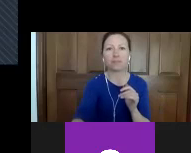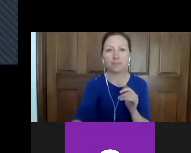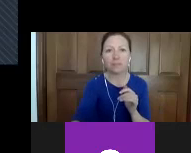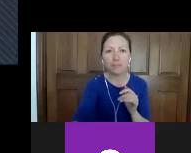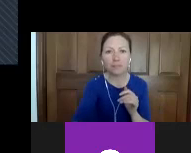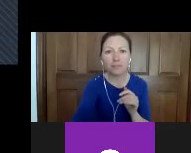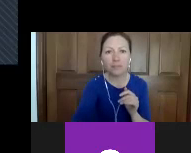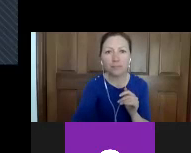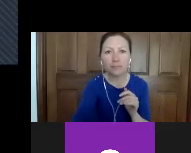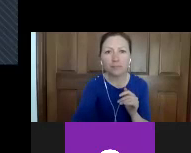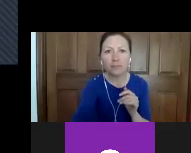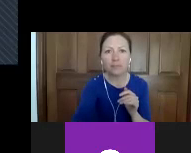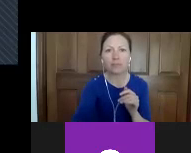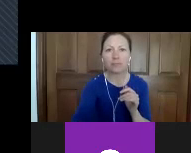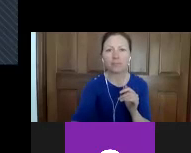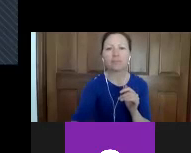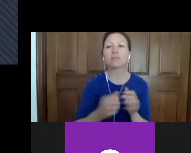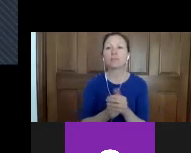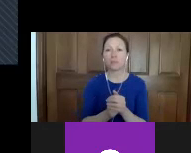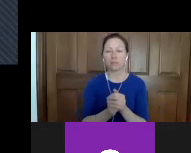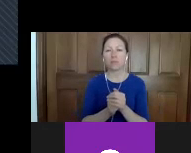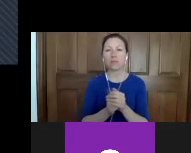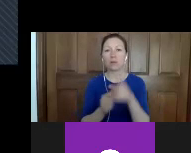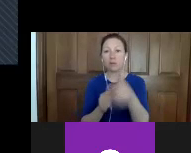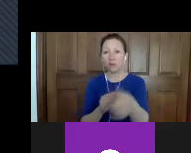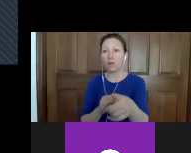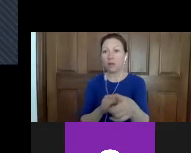The essential functions are the basic duties that must be met. Going back to the example